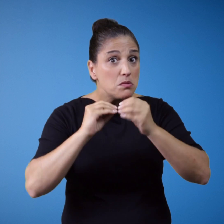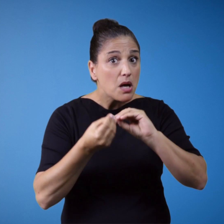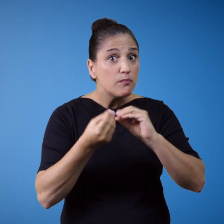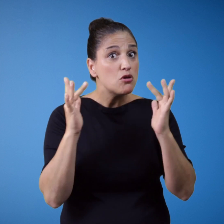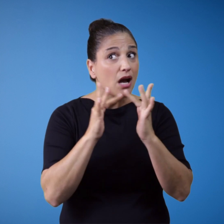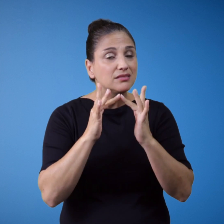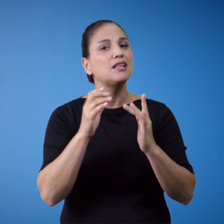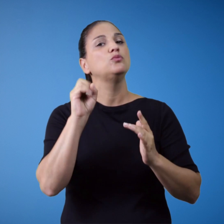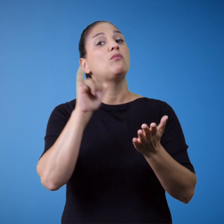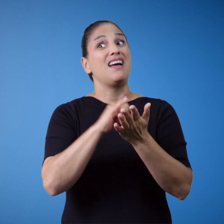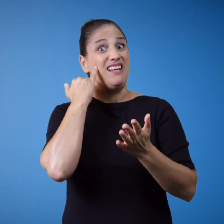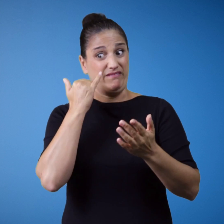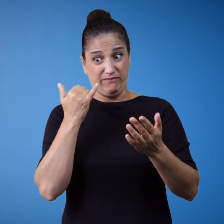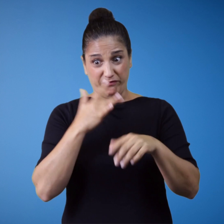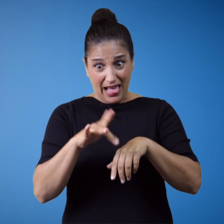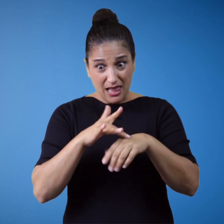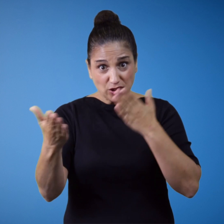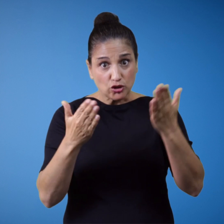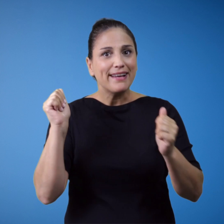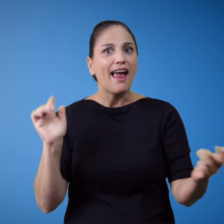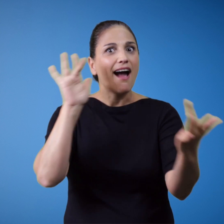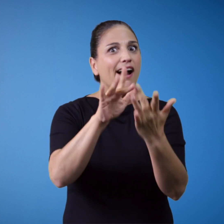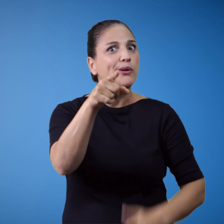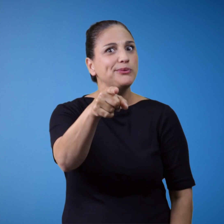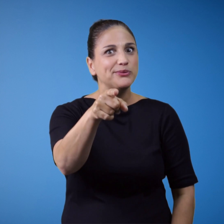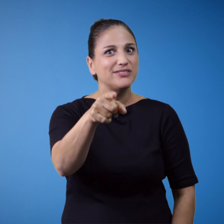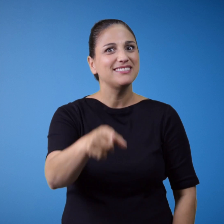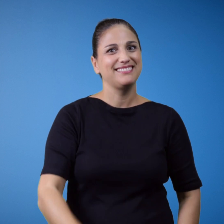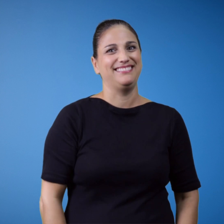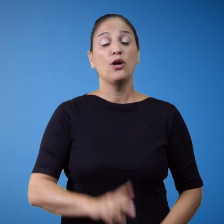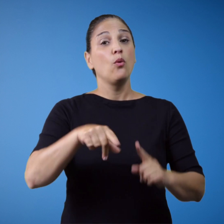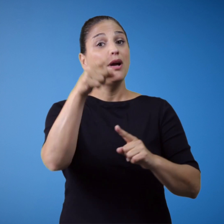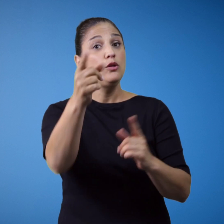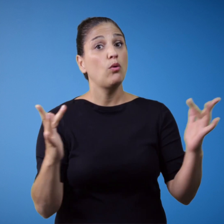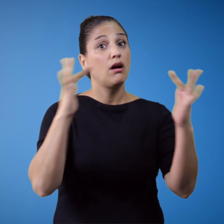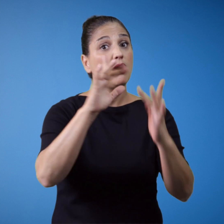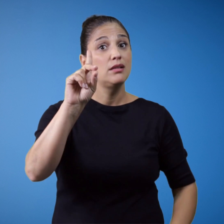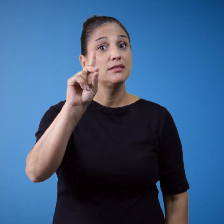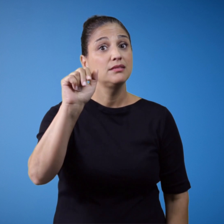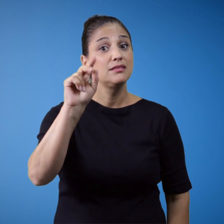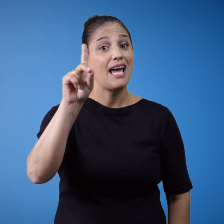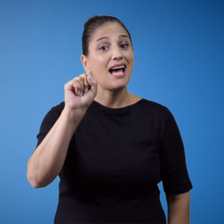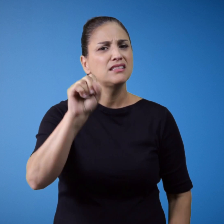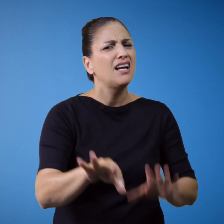about your updated contact information, including phone number and address. That way they'll be able to contact you as services become available.